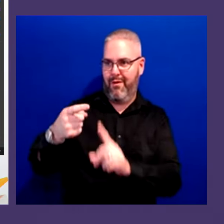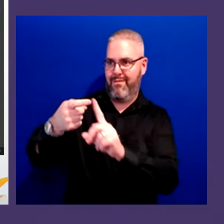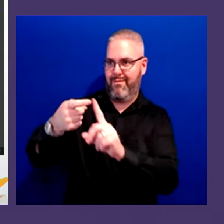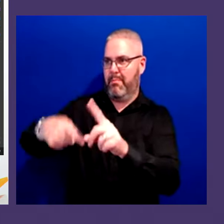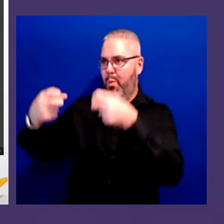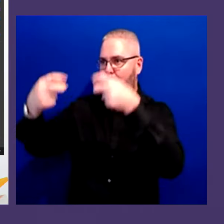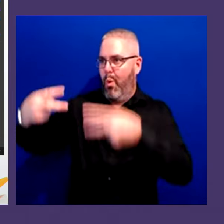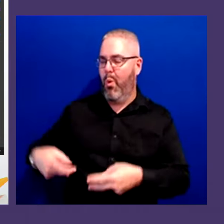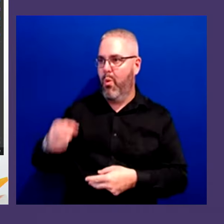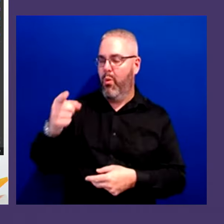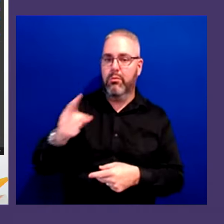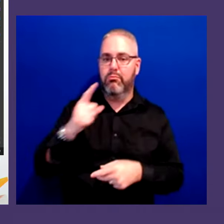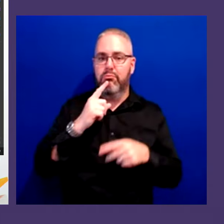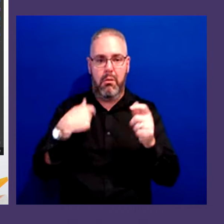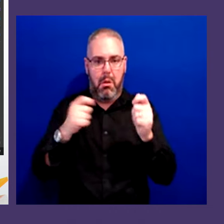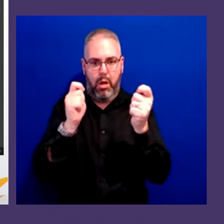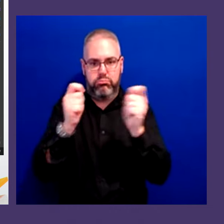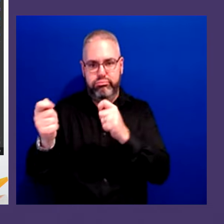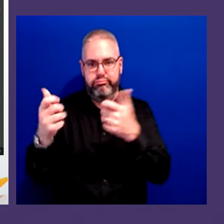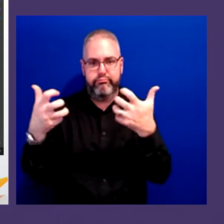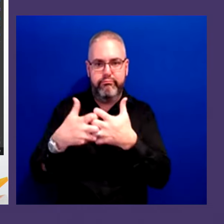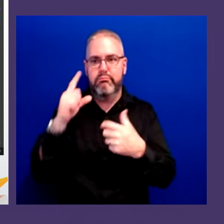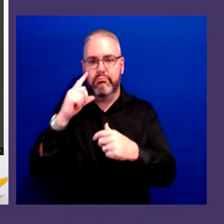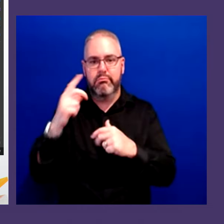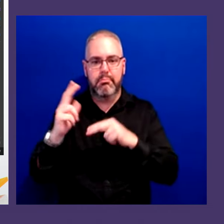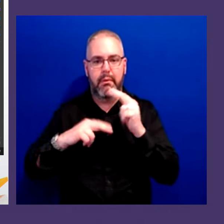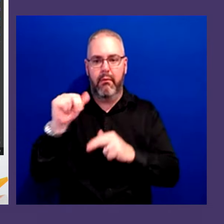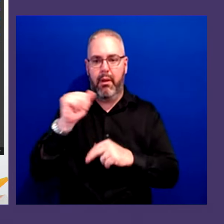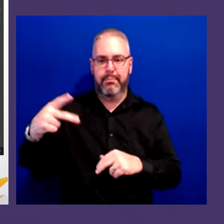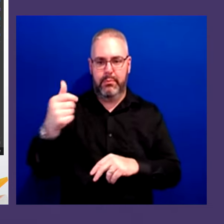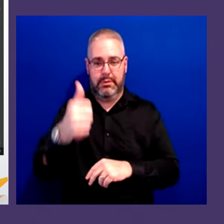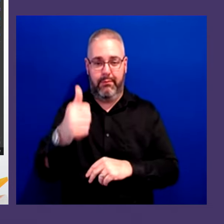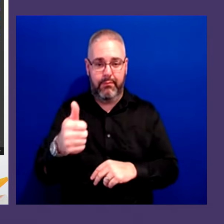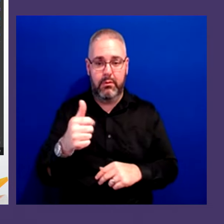adapt for building an application yourself. In this case, it's using